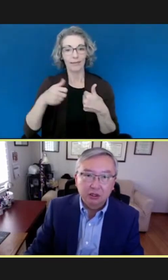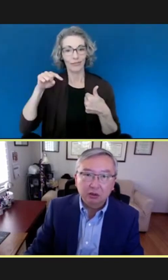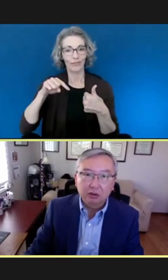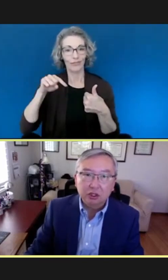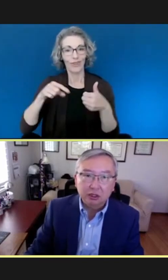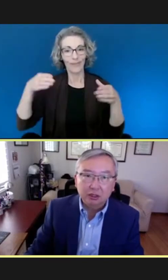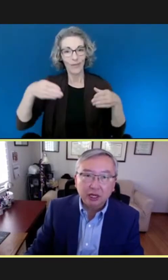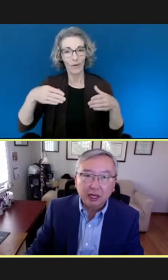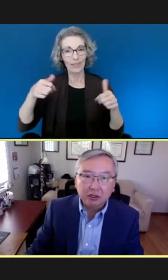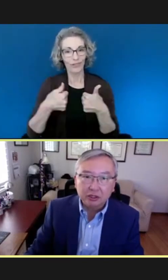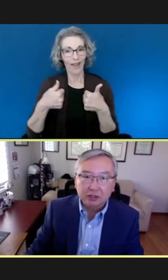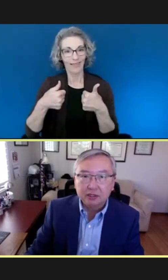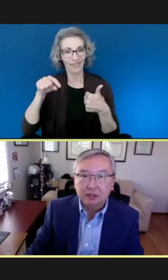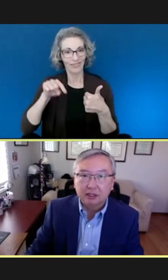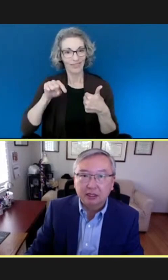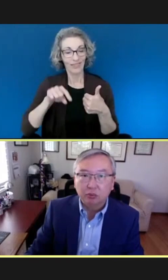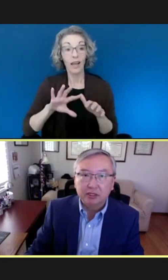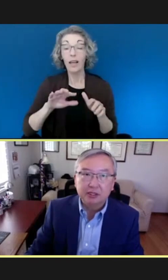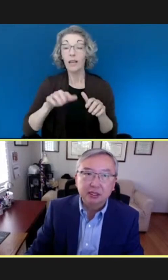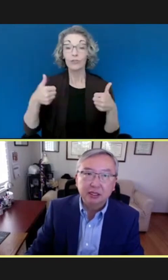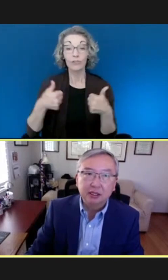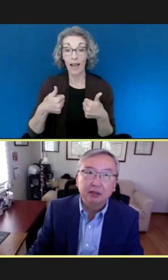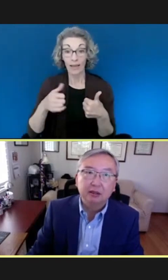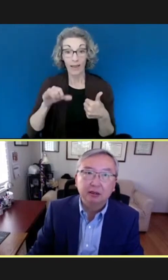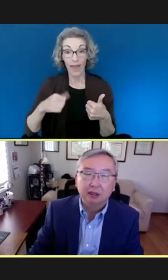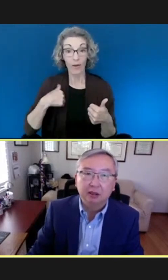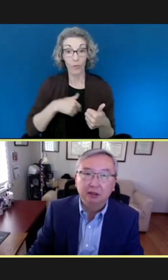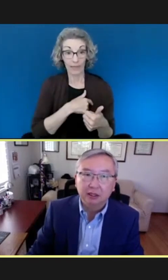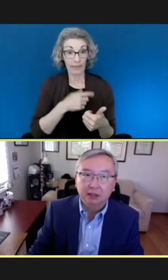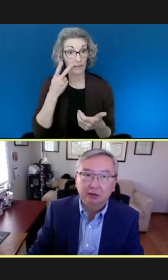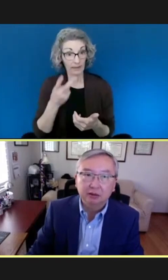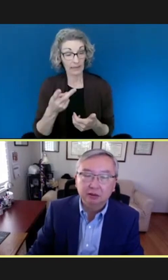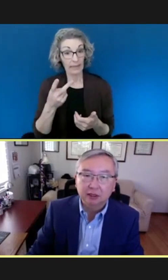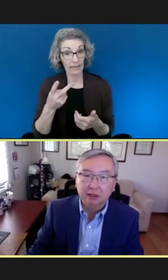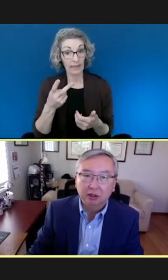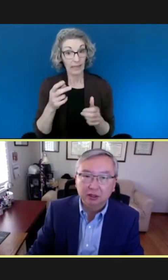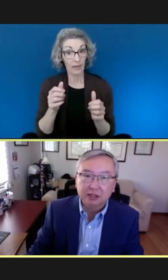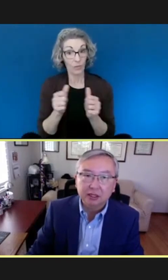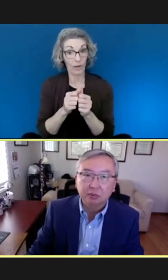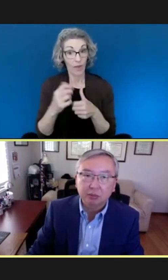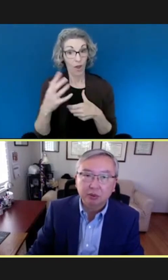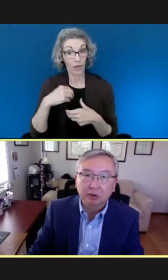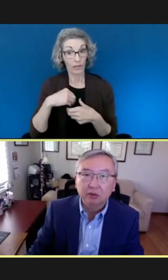So the challenges that we see in autistic people include perseveration,